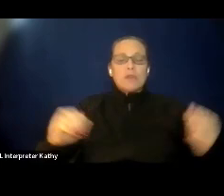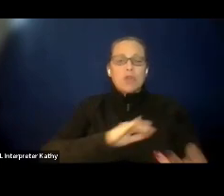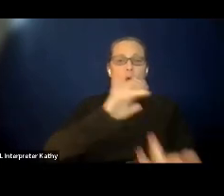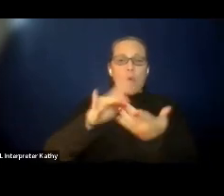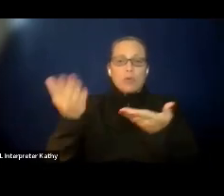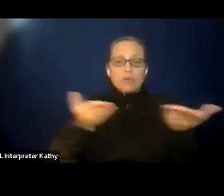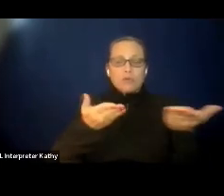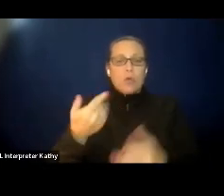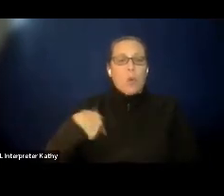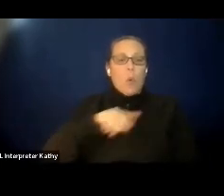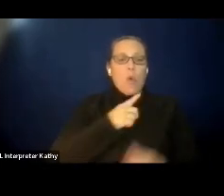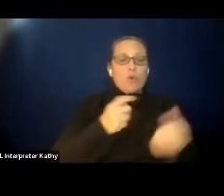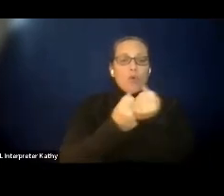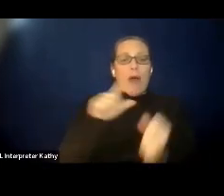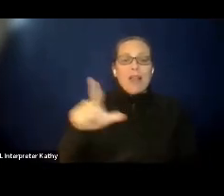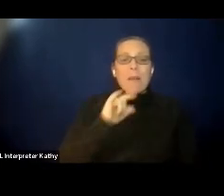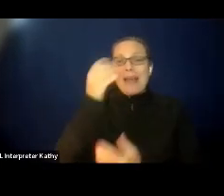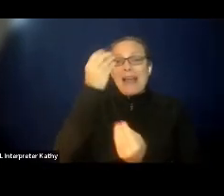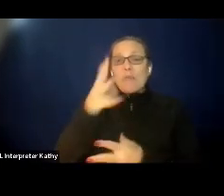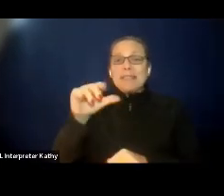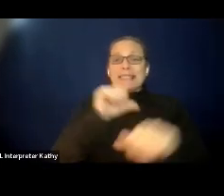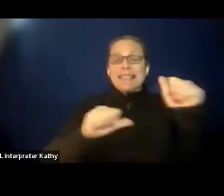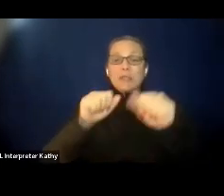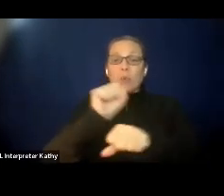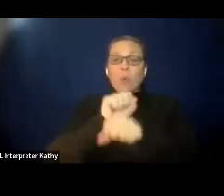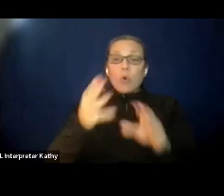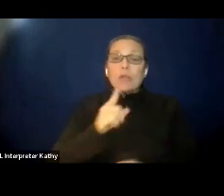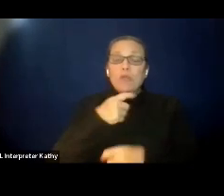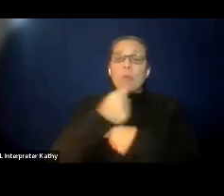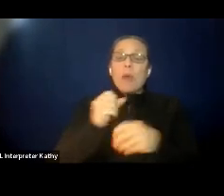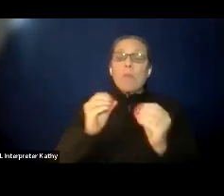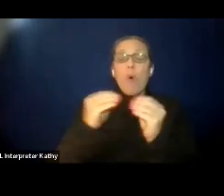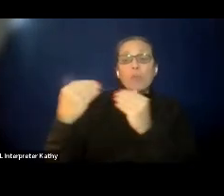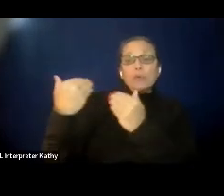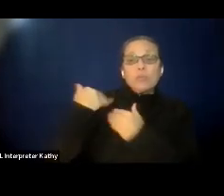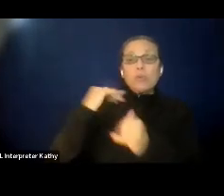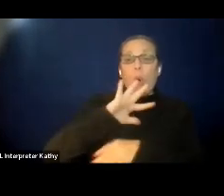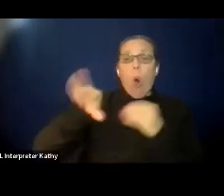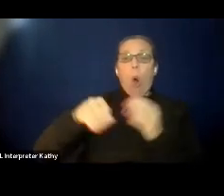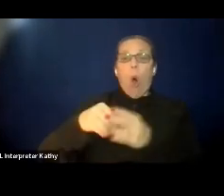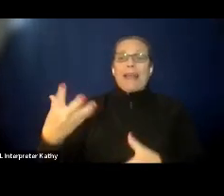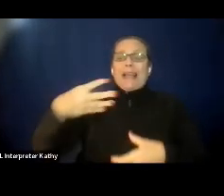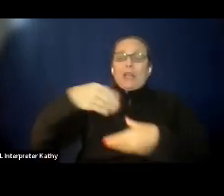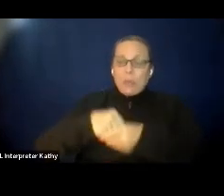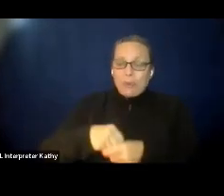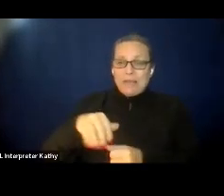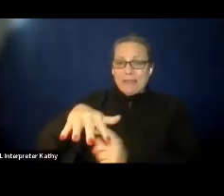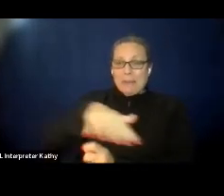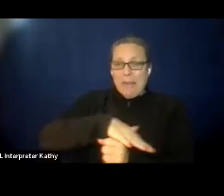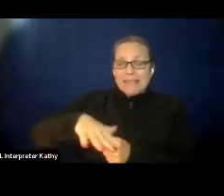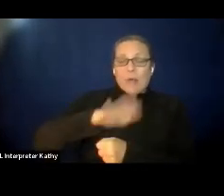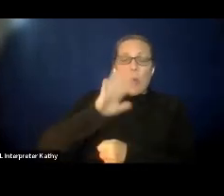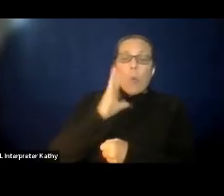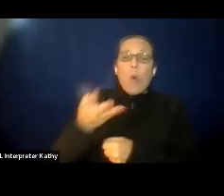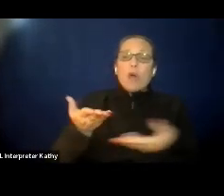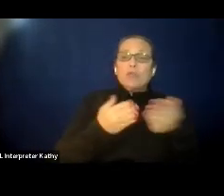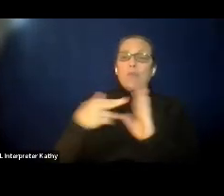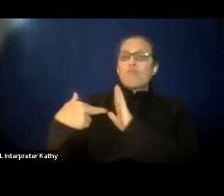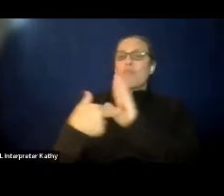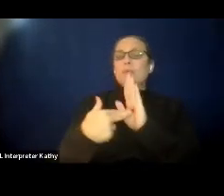for Diversity, Literacy and Outreach Services. So ODLOS supports library